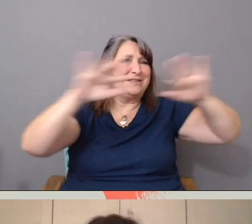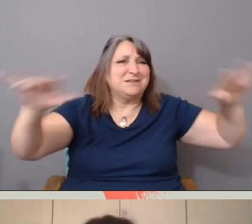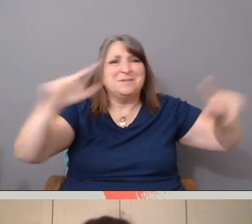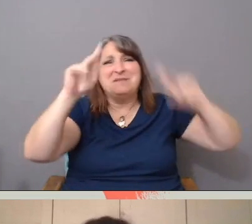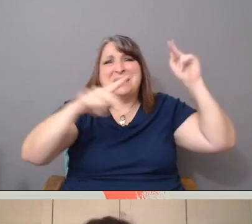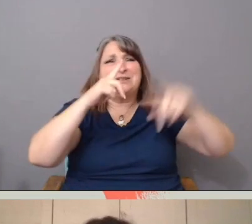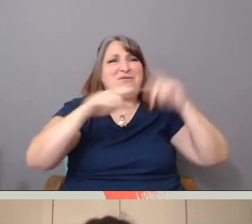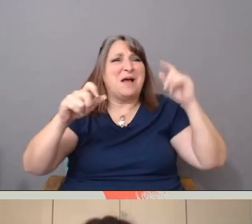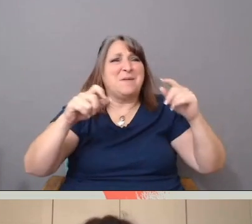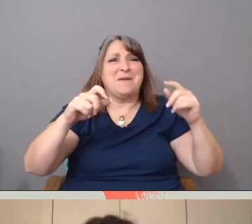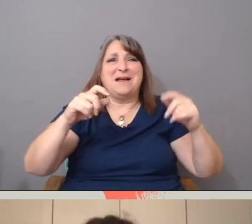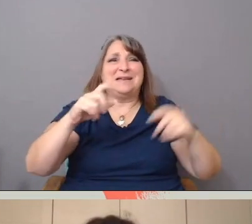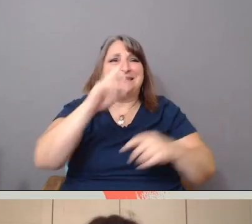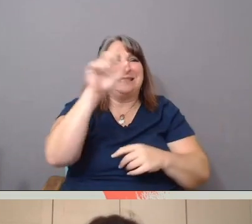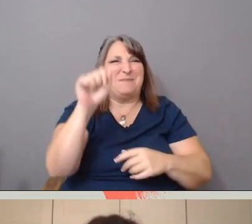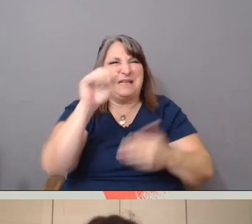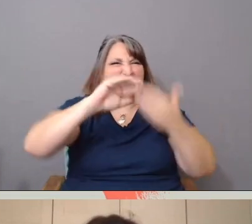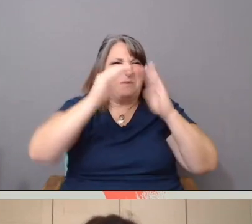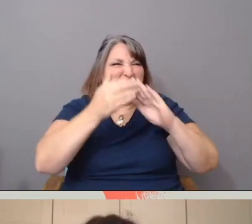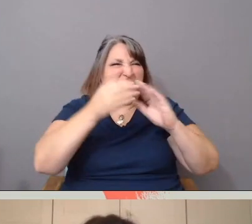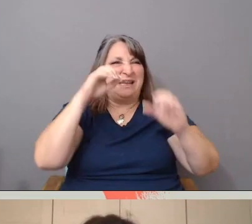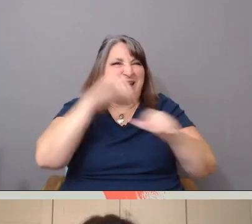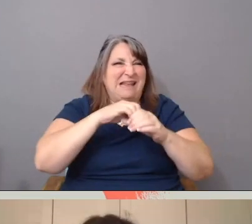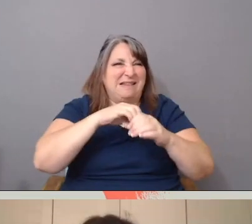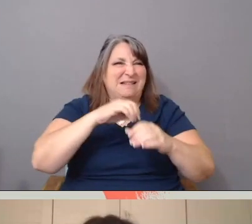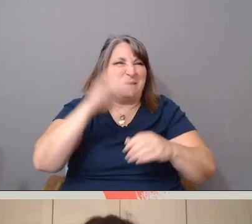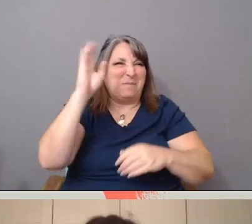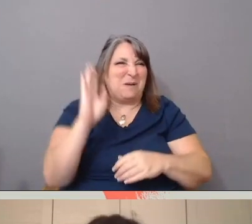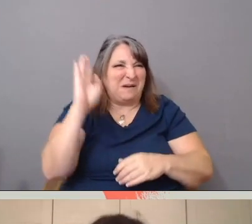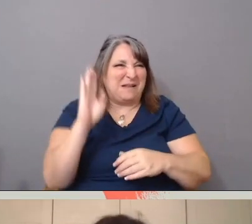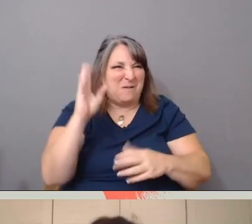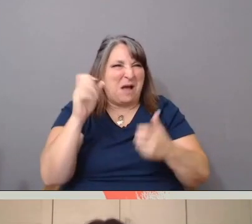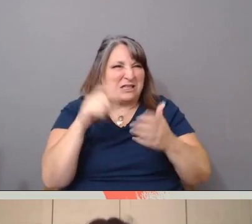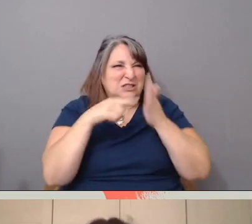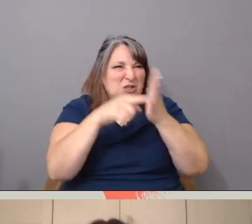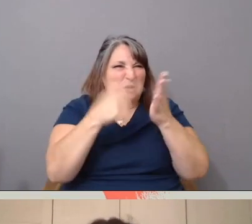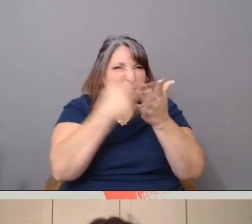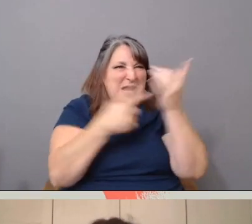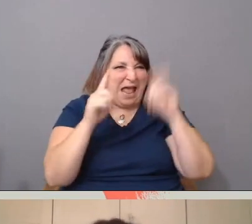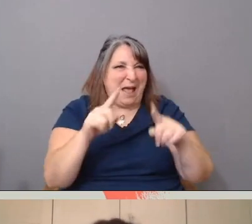And we wanted to show you a little clip of what happened when we did that. So this is not our final audio description.